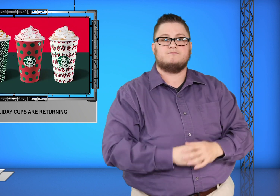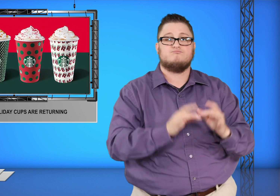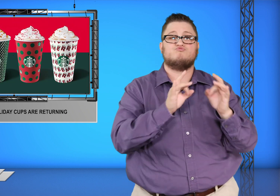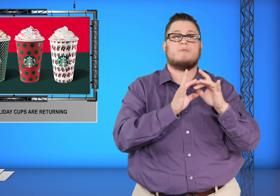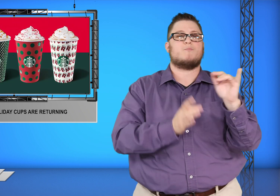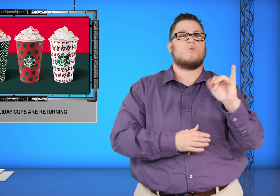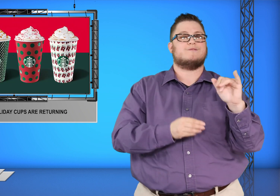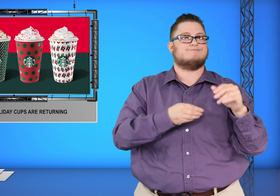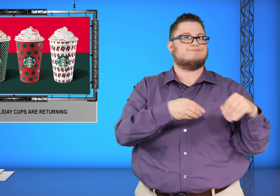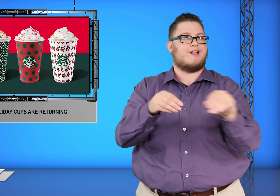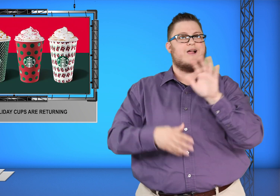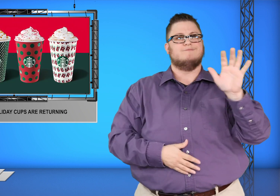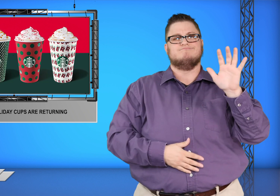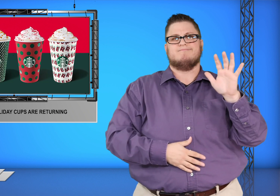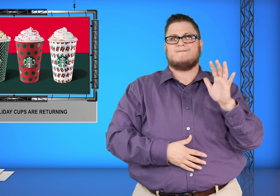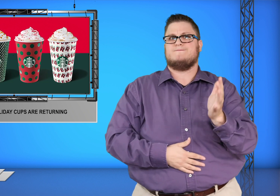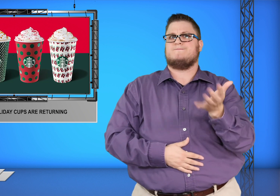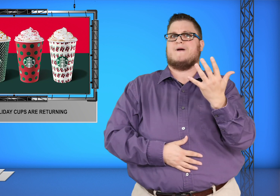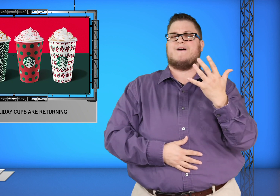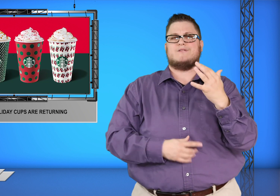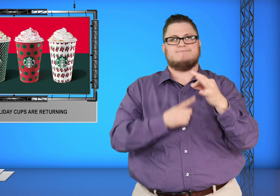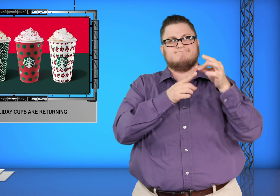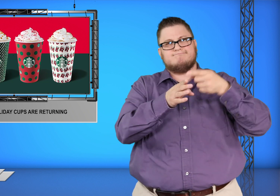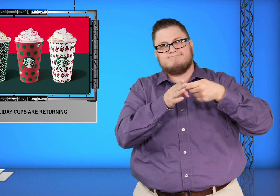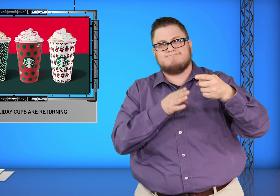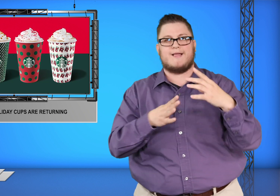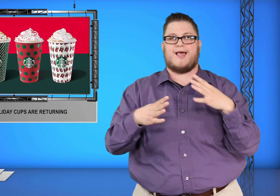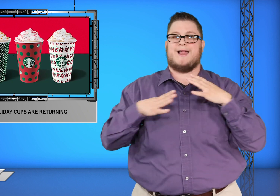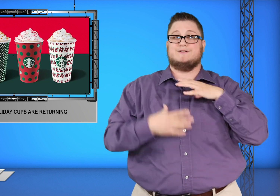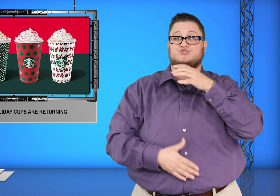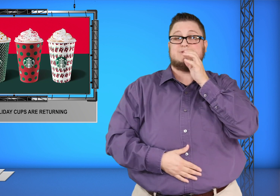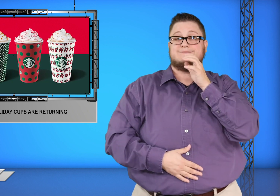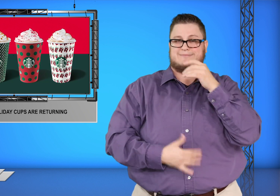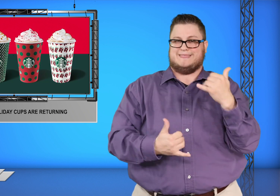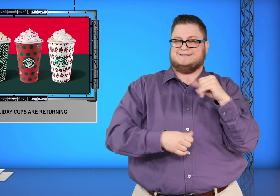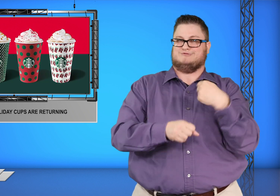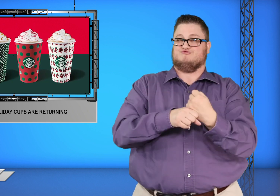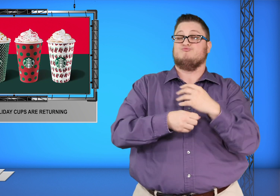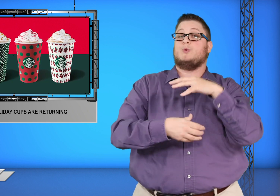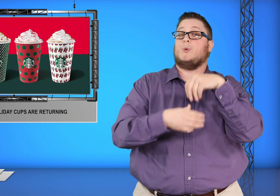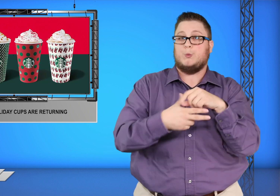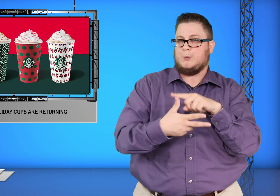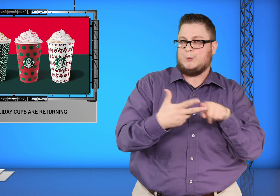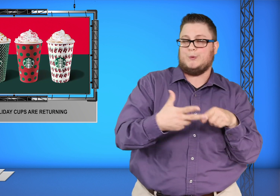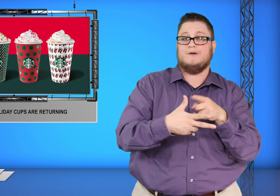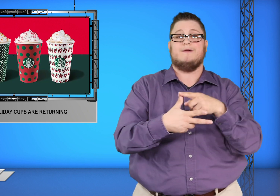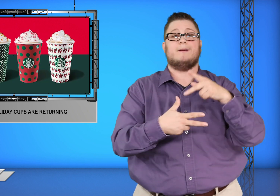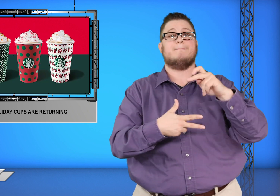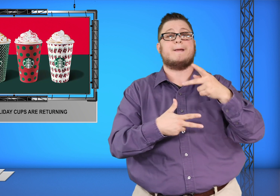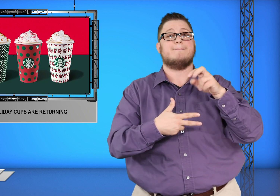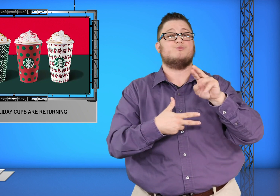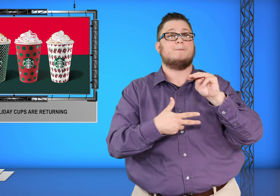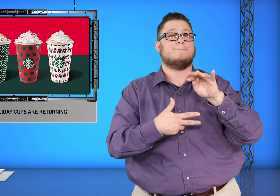The coffee chain is also selling five specialty drinks this year, including the peppermint